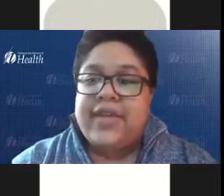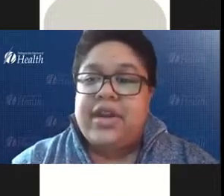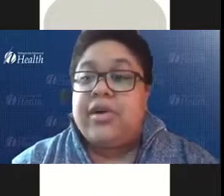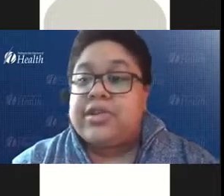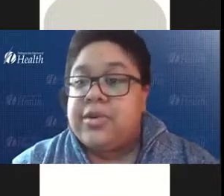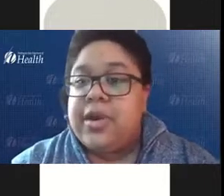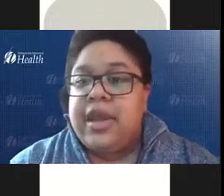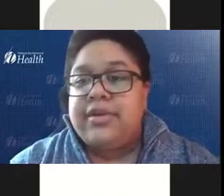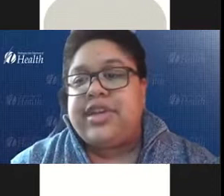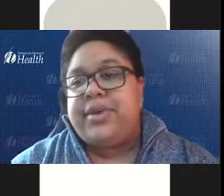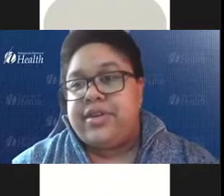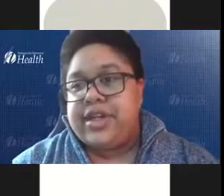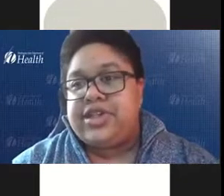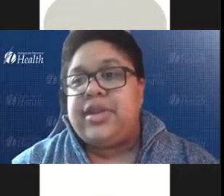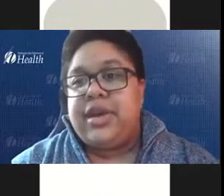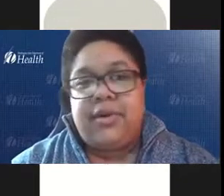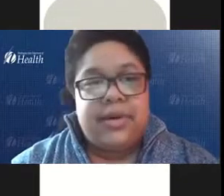and also what type of credential they hold.